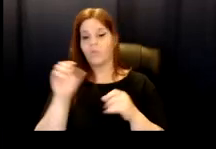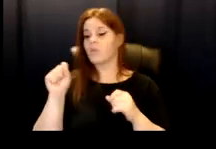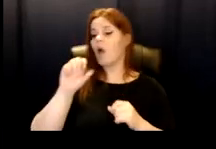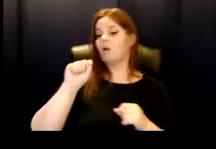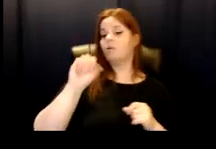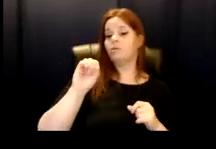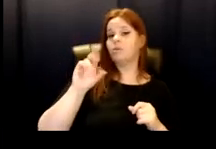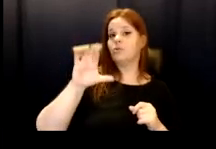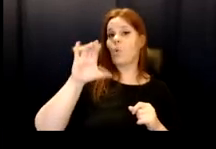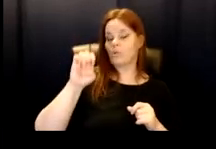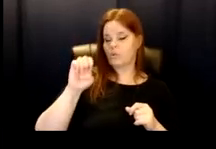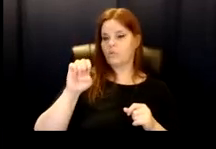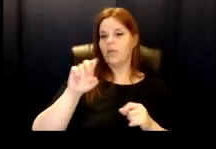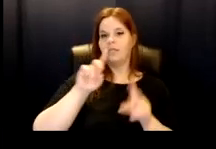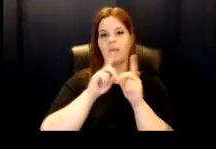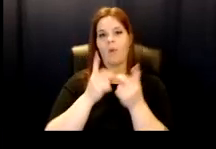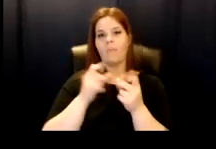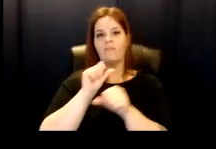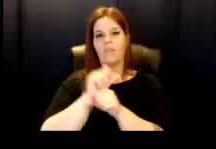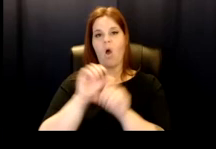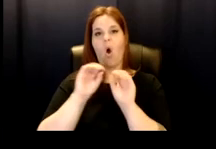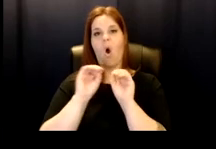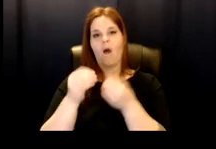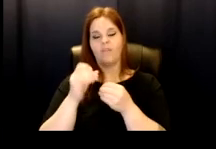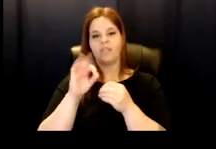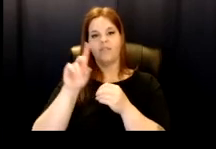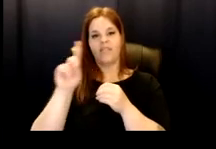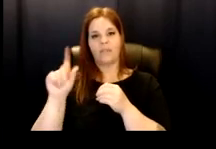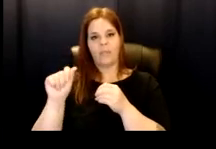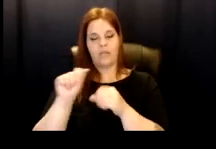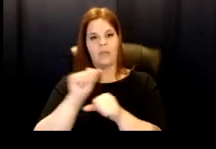is Department of Labor's Office of Disability employment policy as well as the American